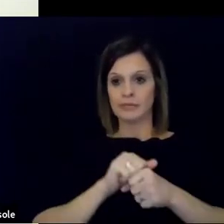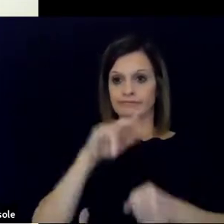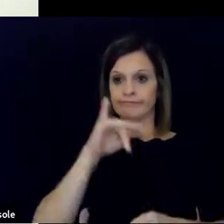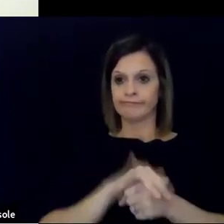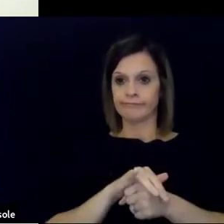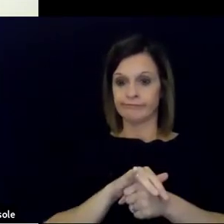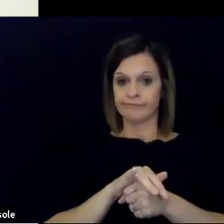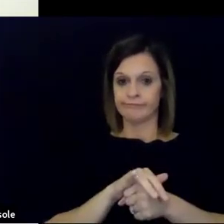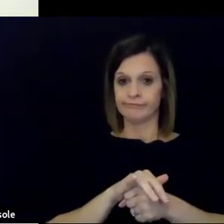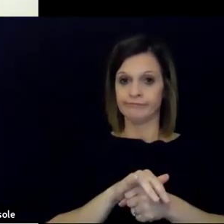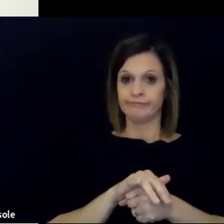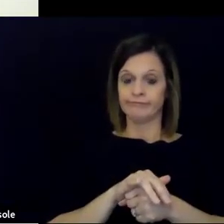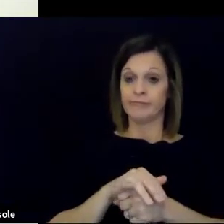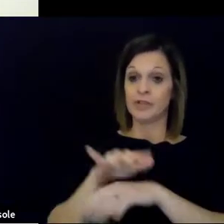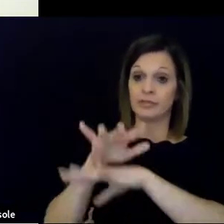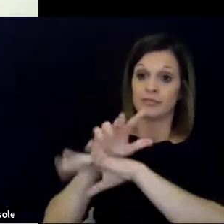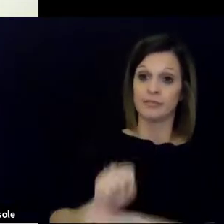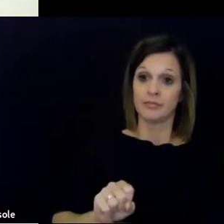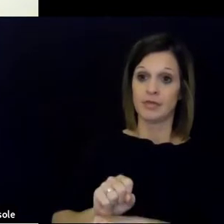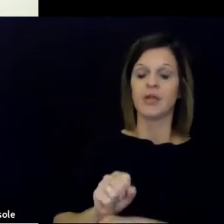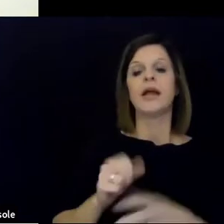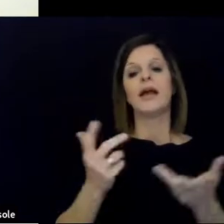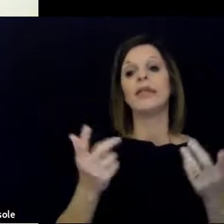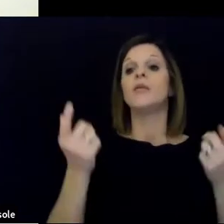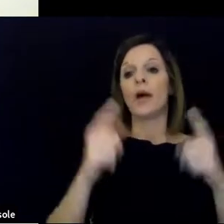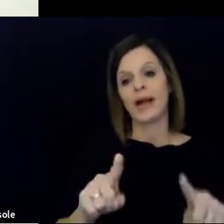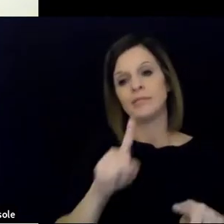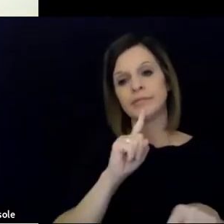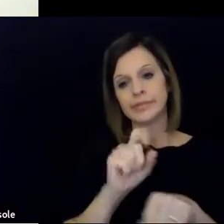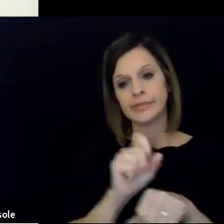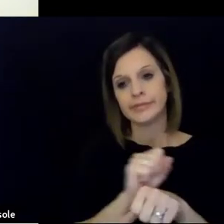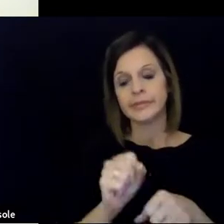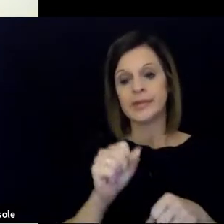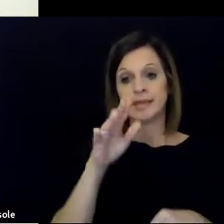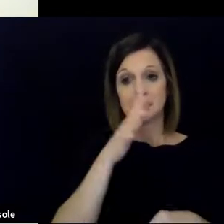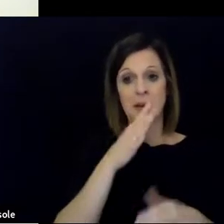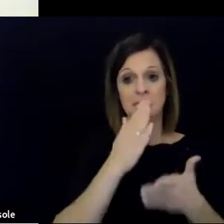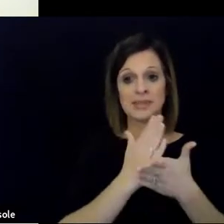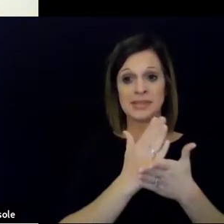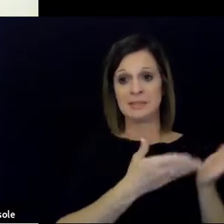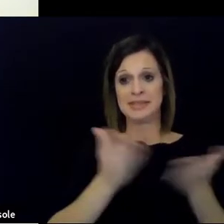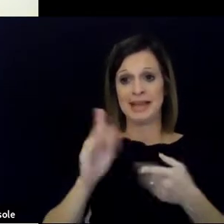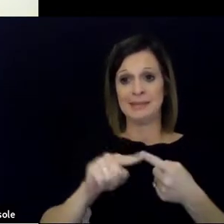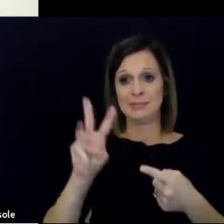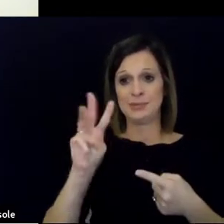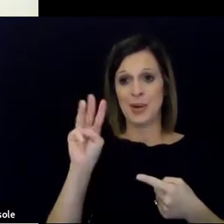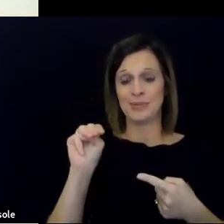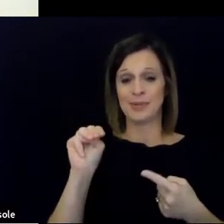Of course, then what happens is mom stopped taking the kid to Walmart, which makes perfect kind of sense.